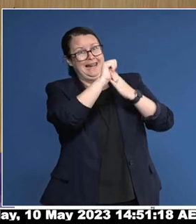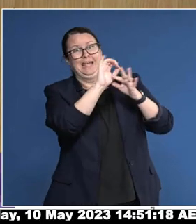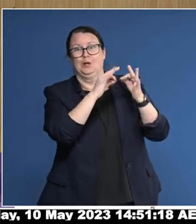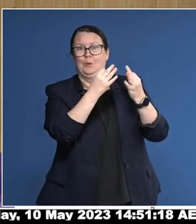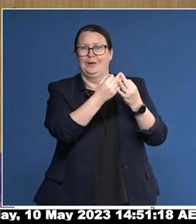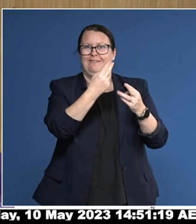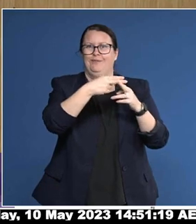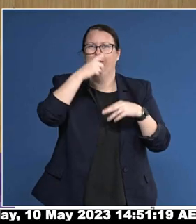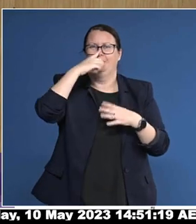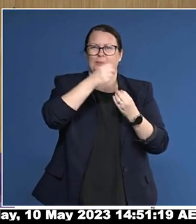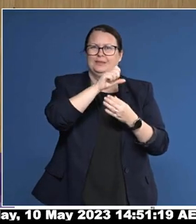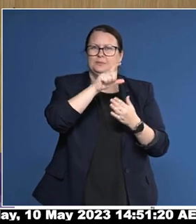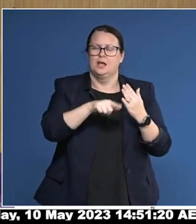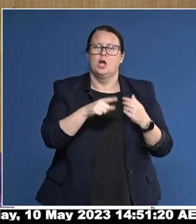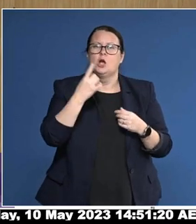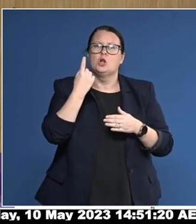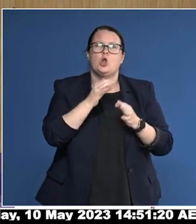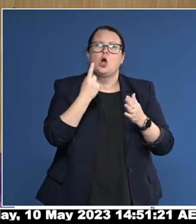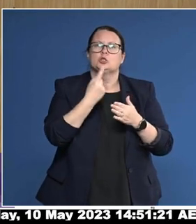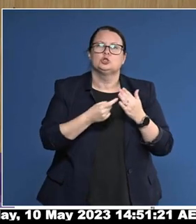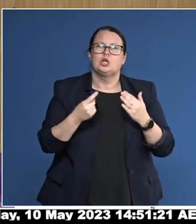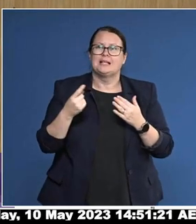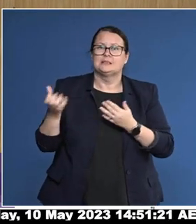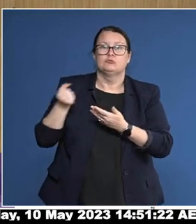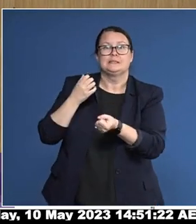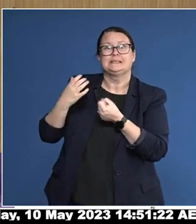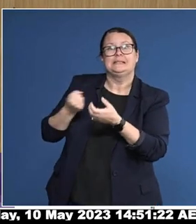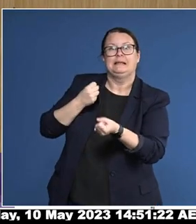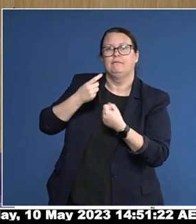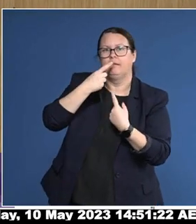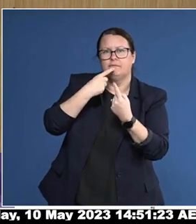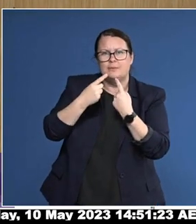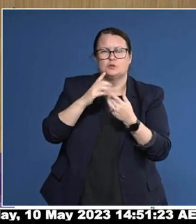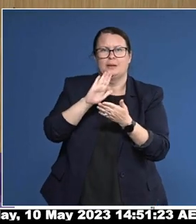one-way flow of information but there's a way of monitoring and checking that best